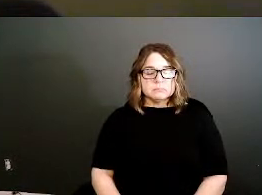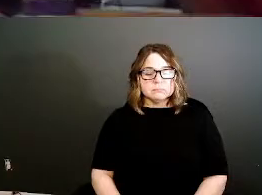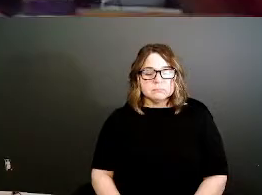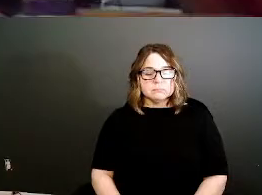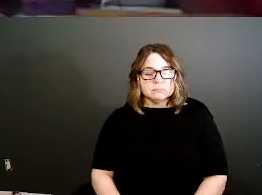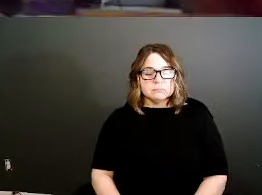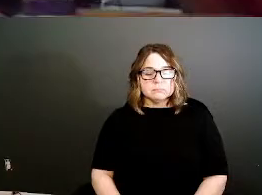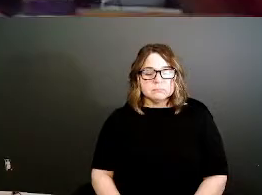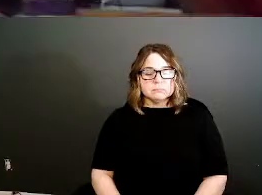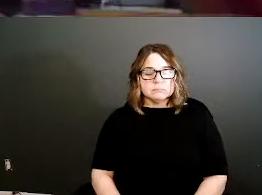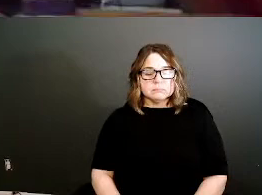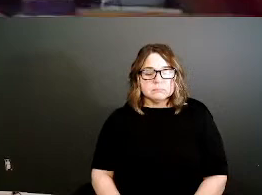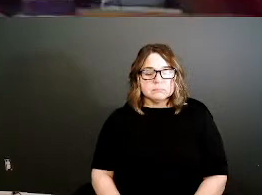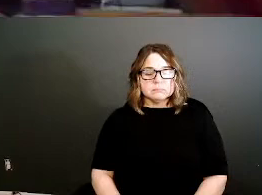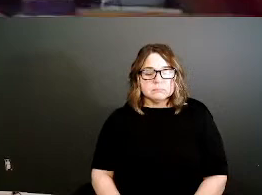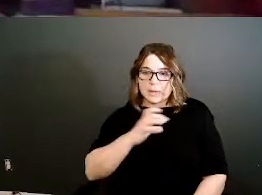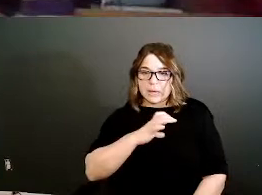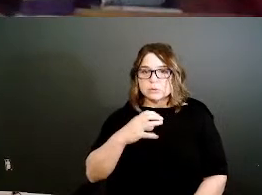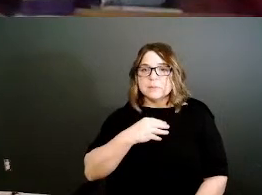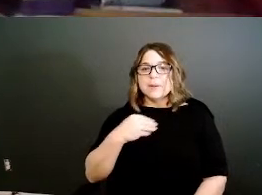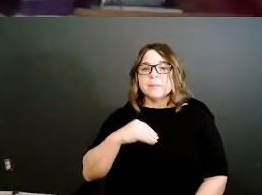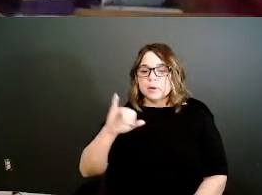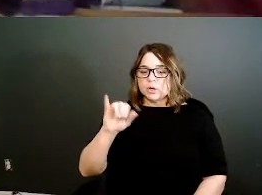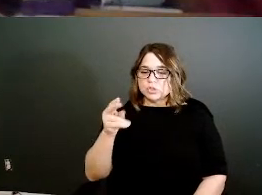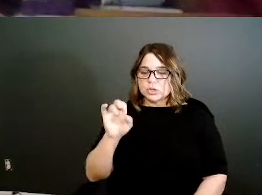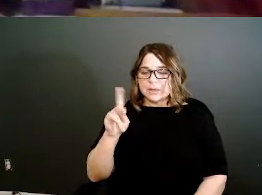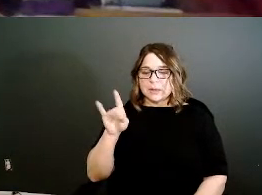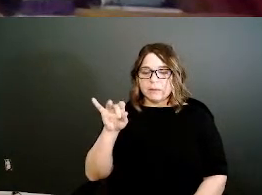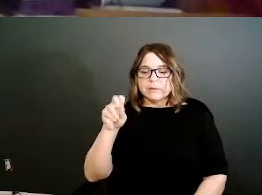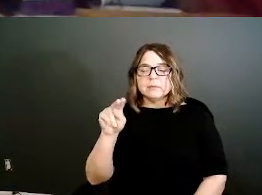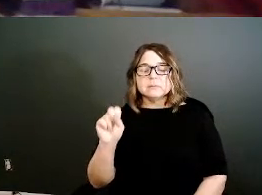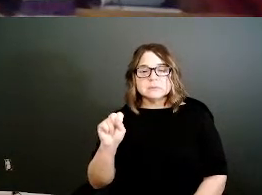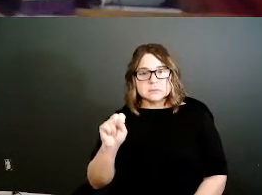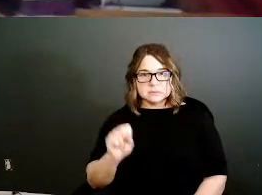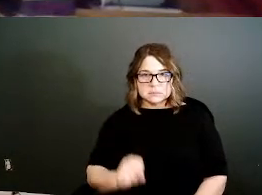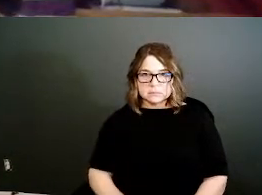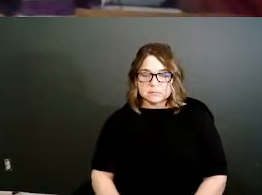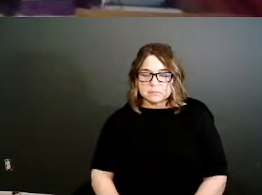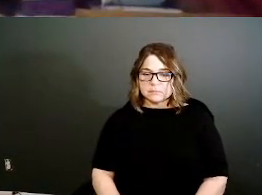I JUST WANT TO STATE, I APPRECIATE THE INTENT OF THIS